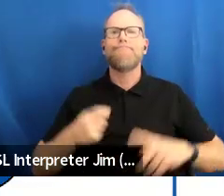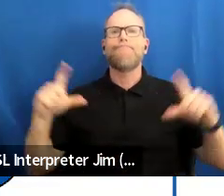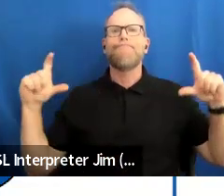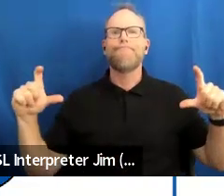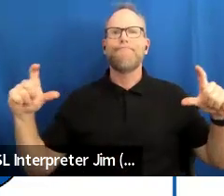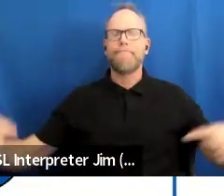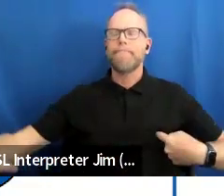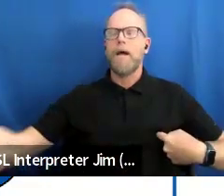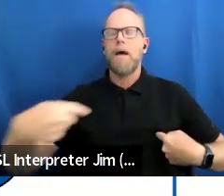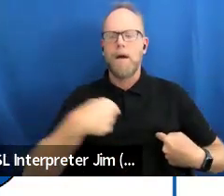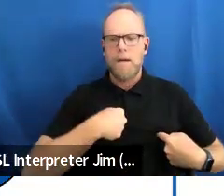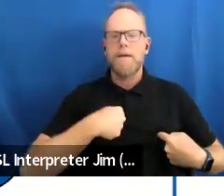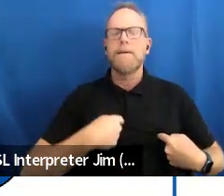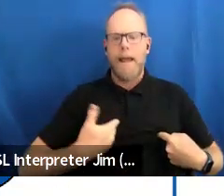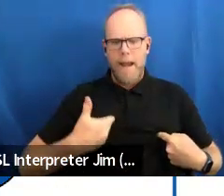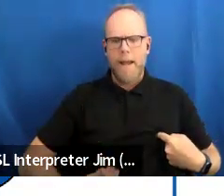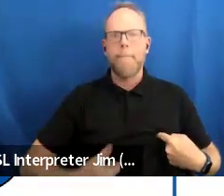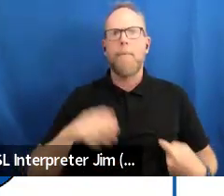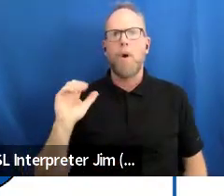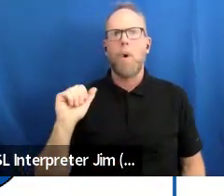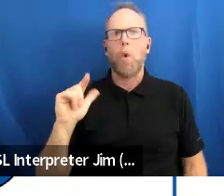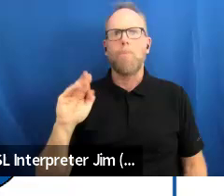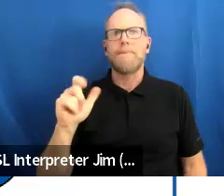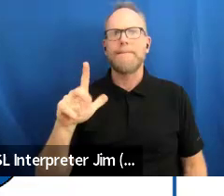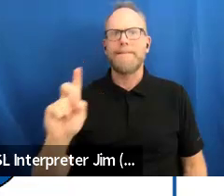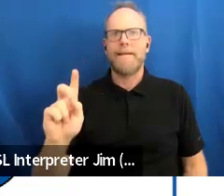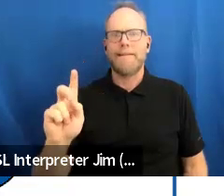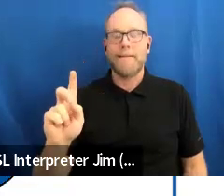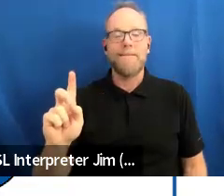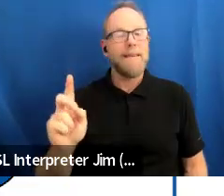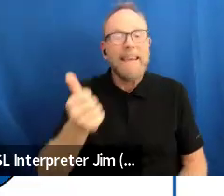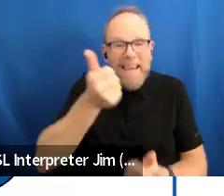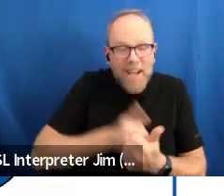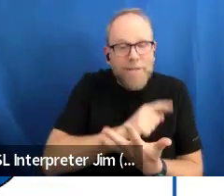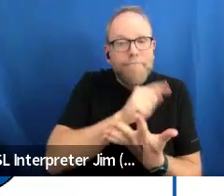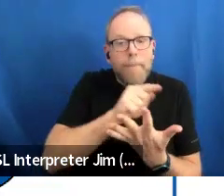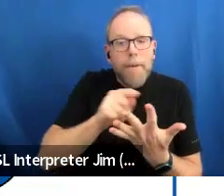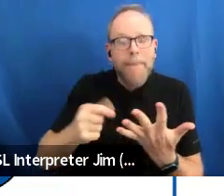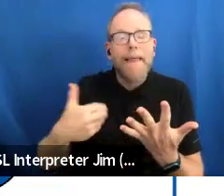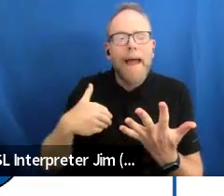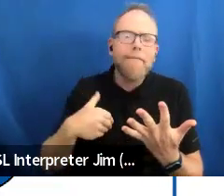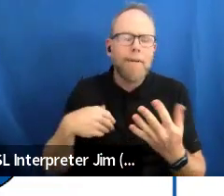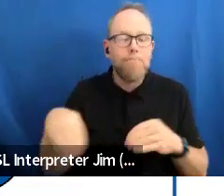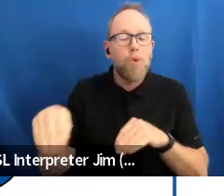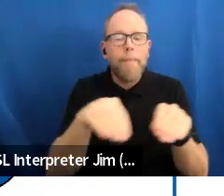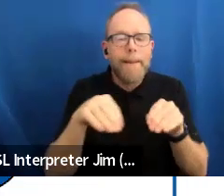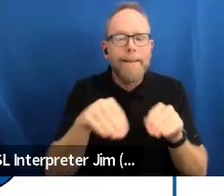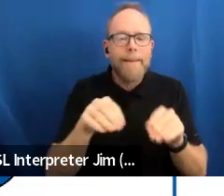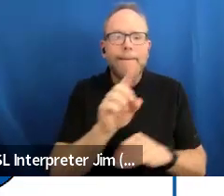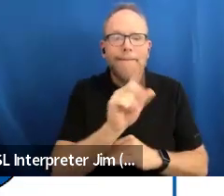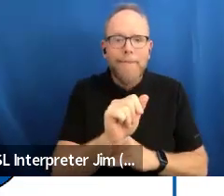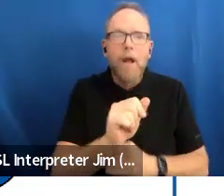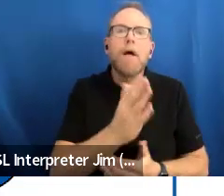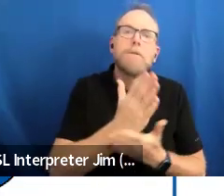All of them have basically mobility disabilities. They use wheelchairs or some don't but most